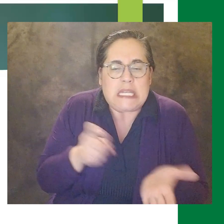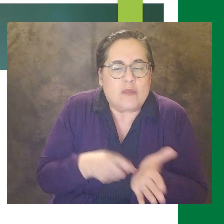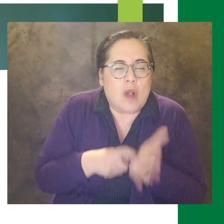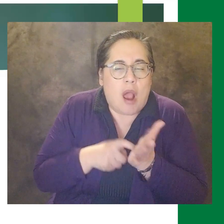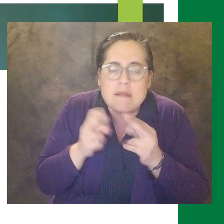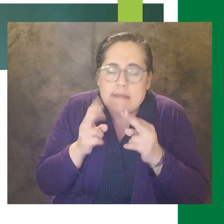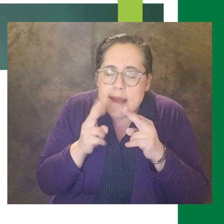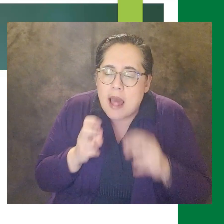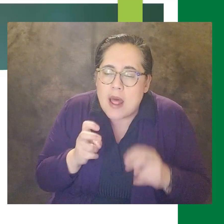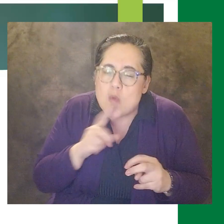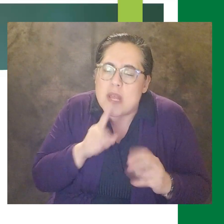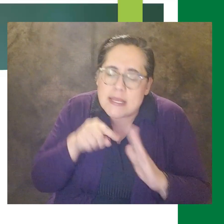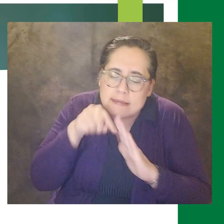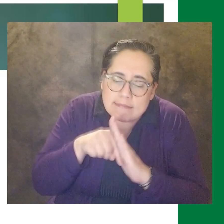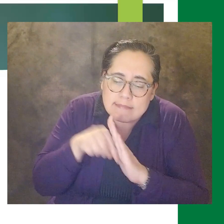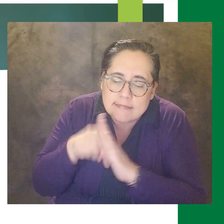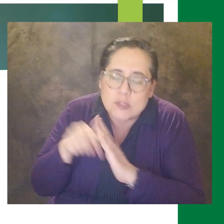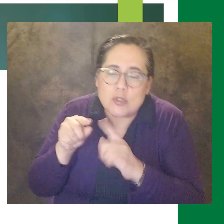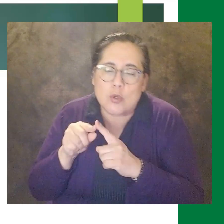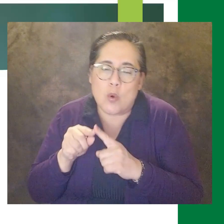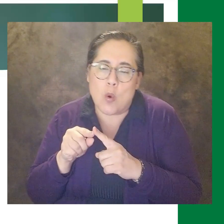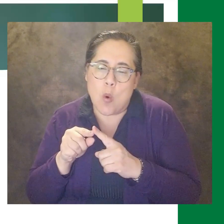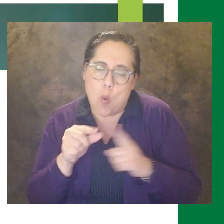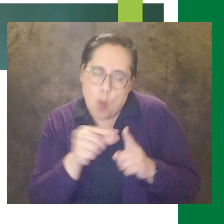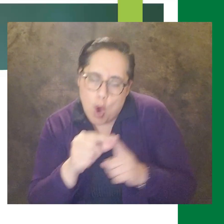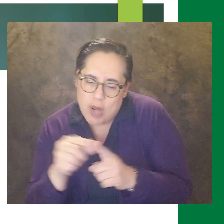terms to find the right way to express them.